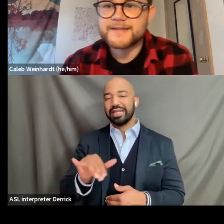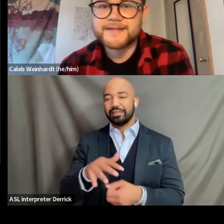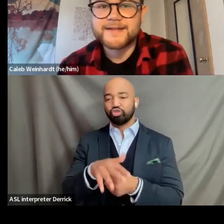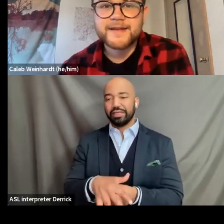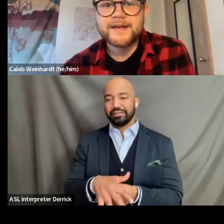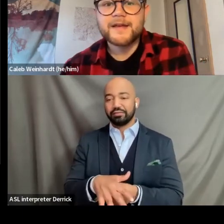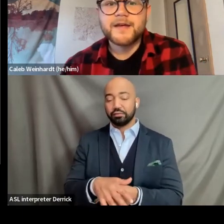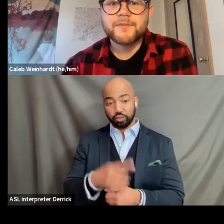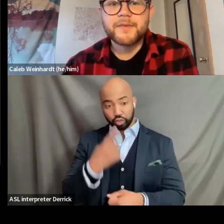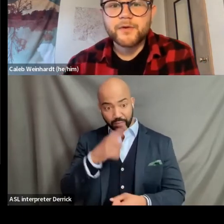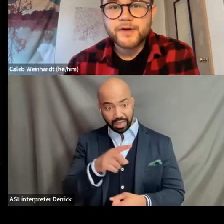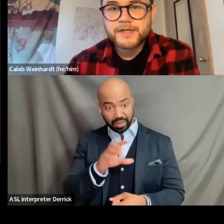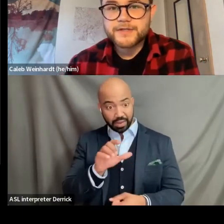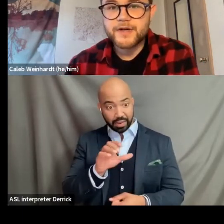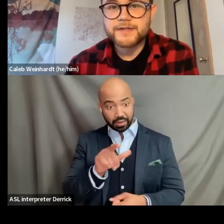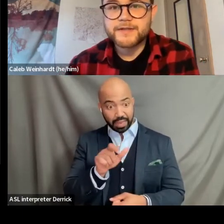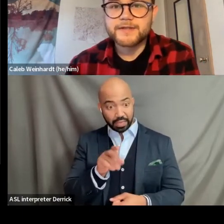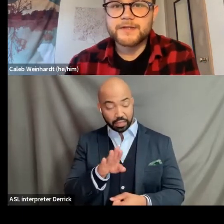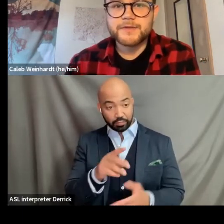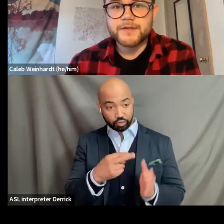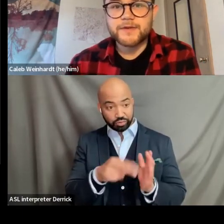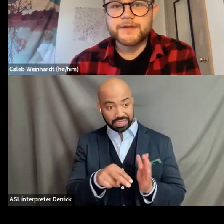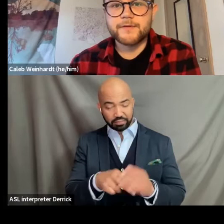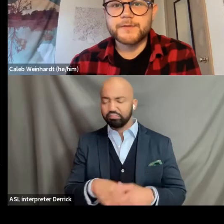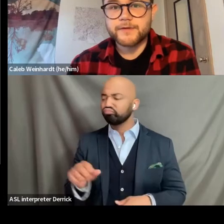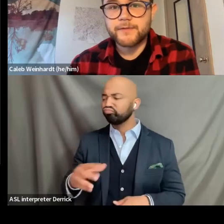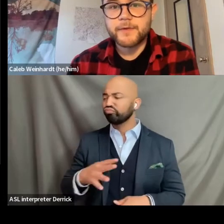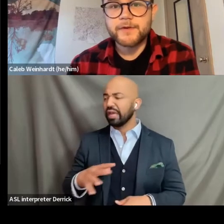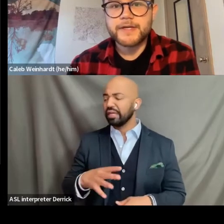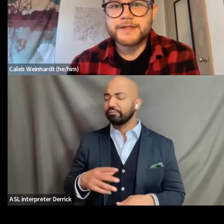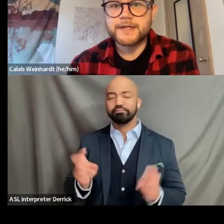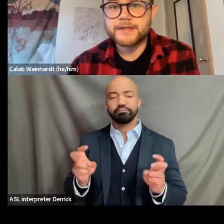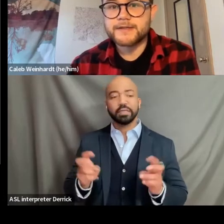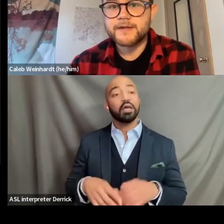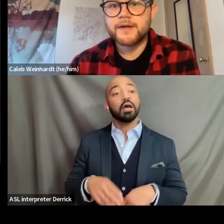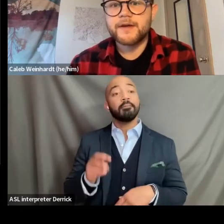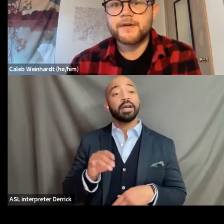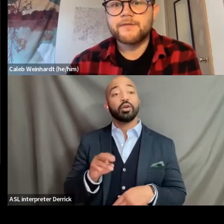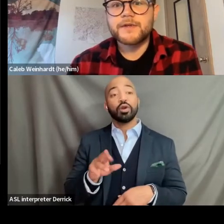Yes. - Thank you. Minority stress is the result of observable incidents,